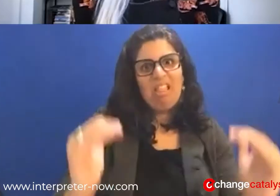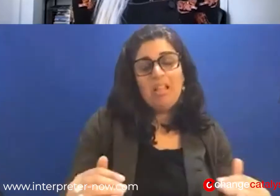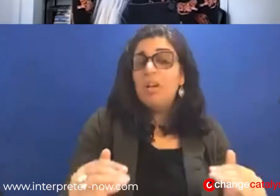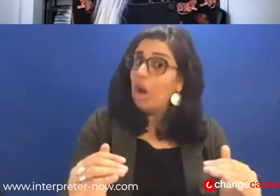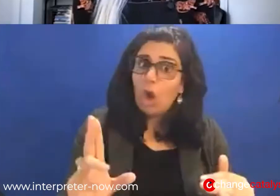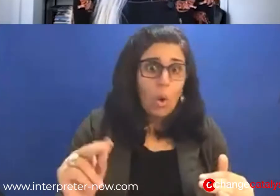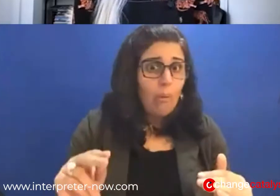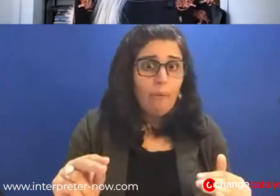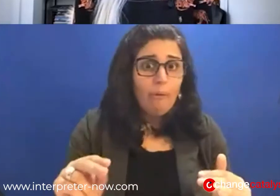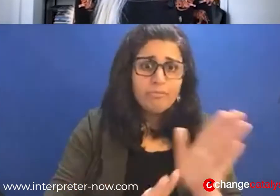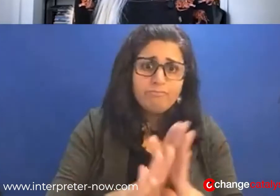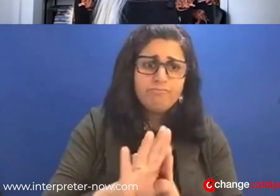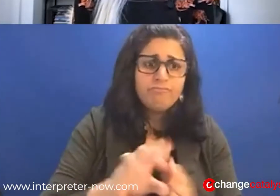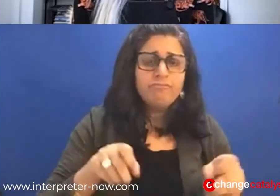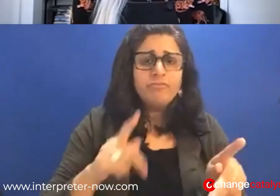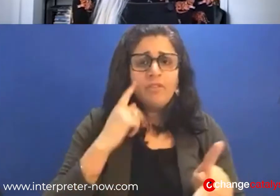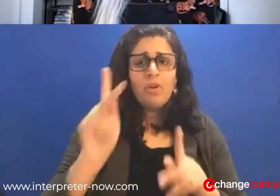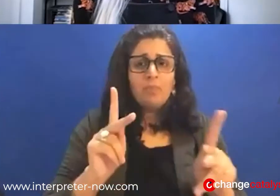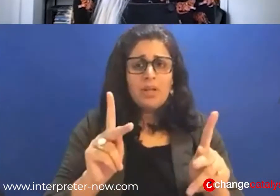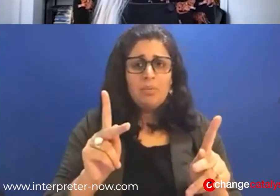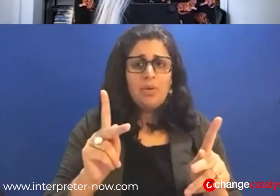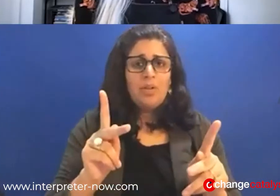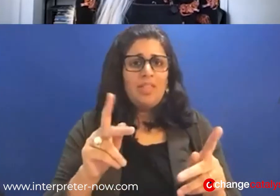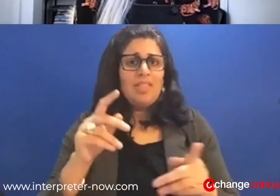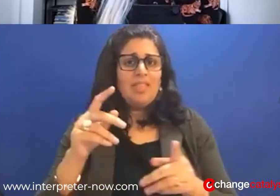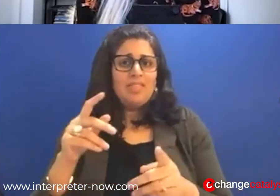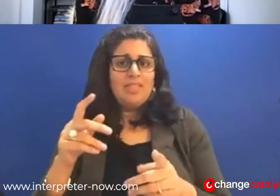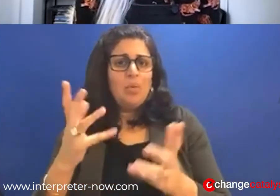It's generating opportunities for people that are wanting to help but to help in the right way.